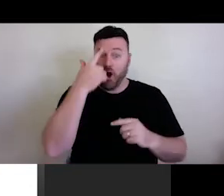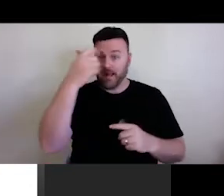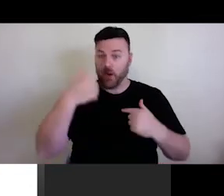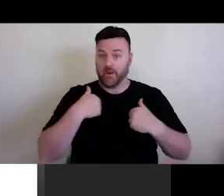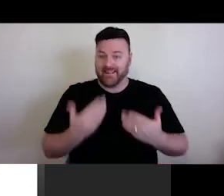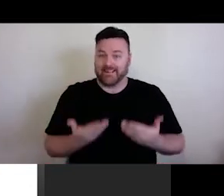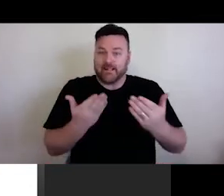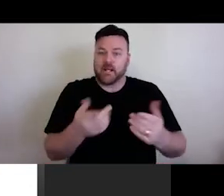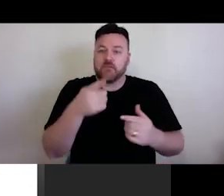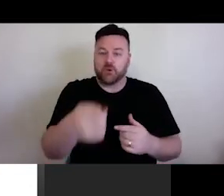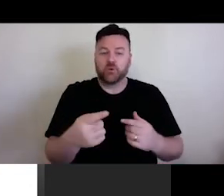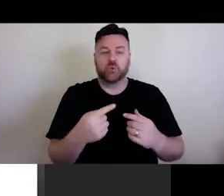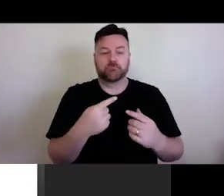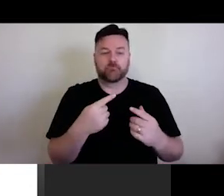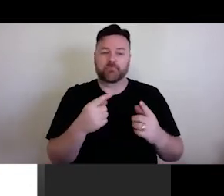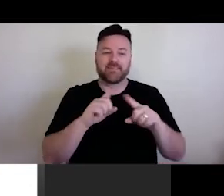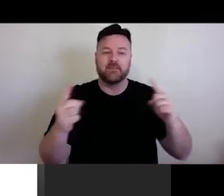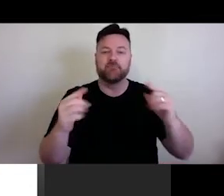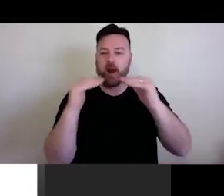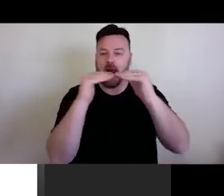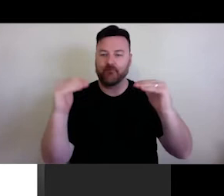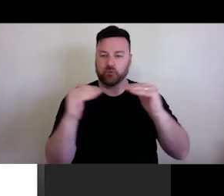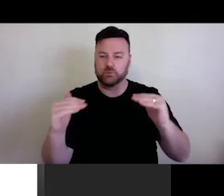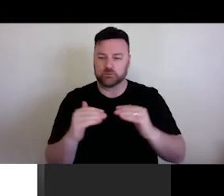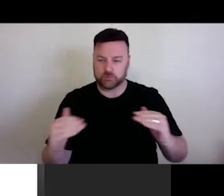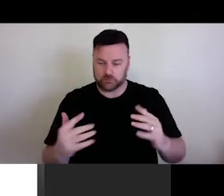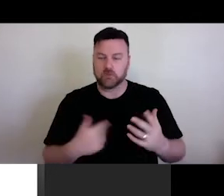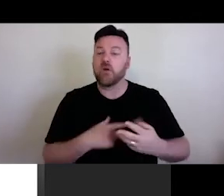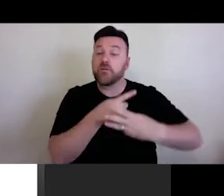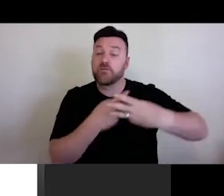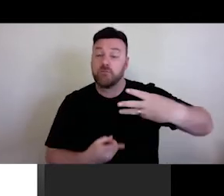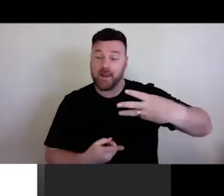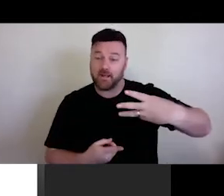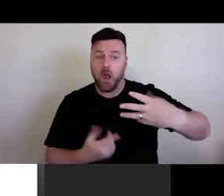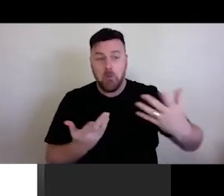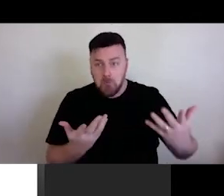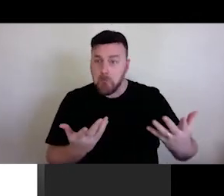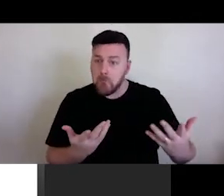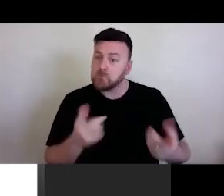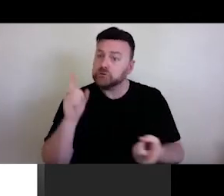start their streaming where. There is three levels that we start with which are relatively cheap, inexpensive ways to start streaming.